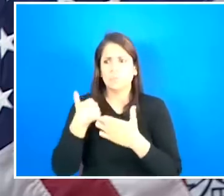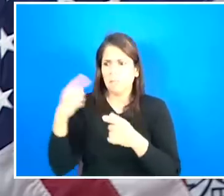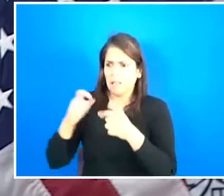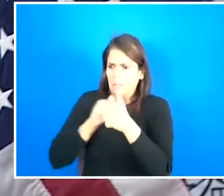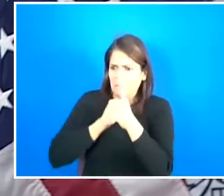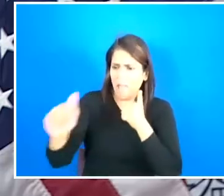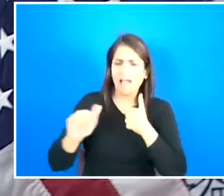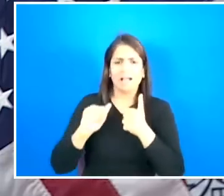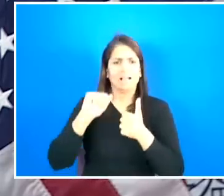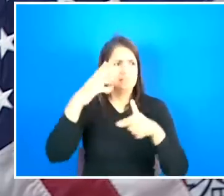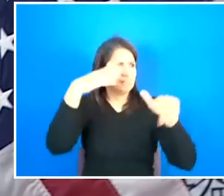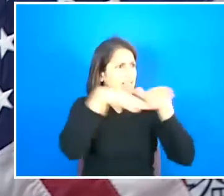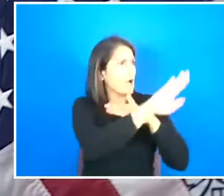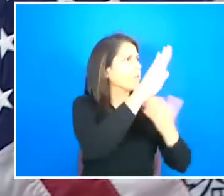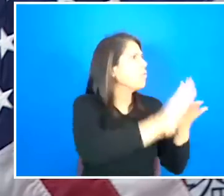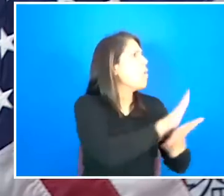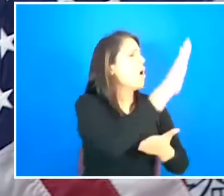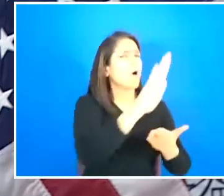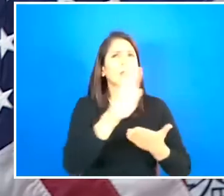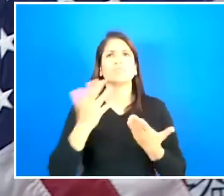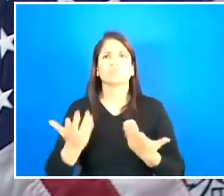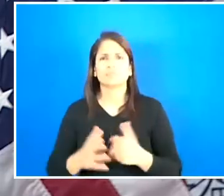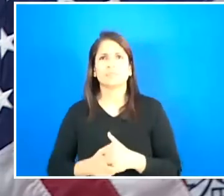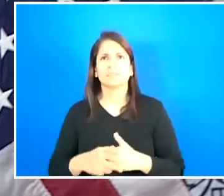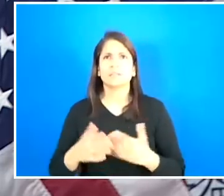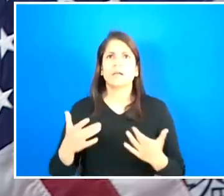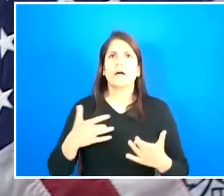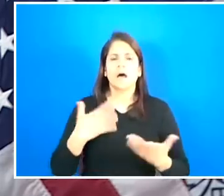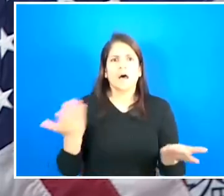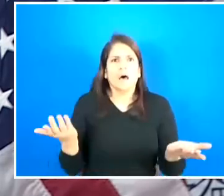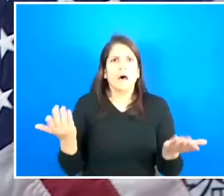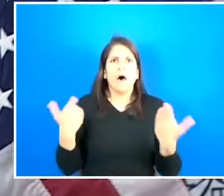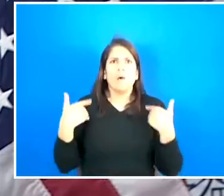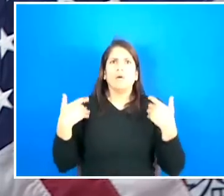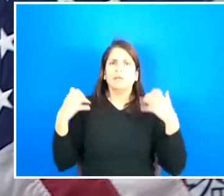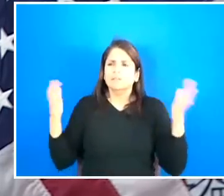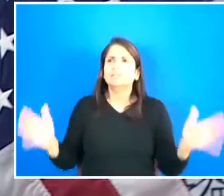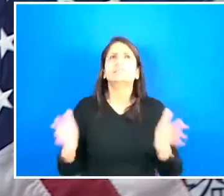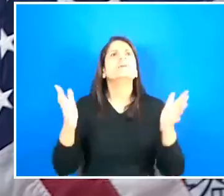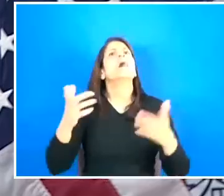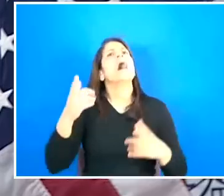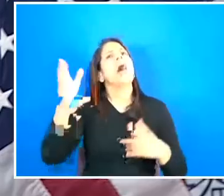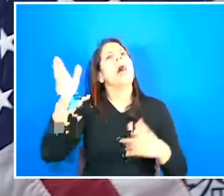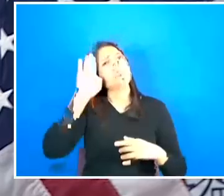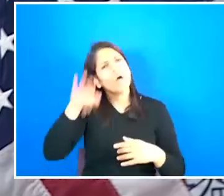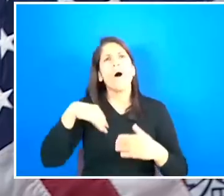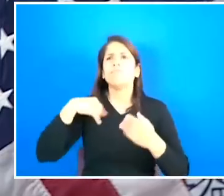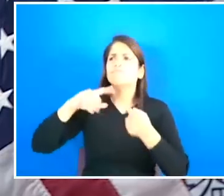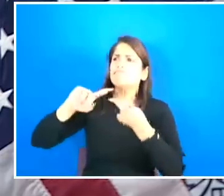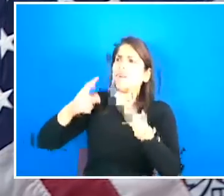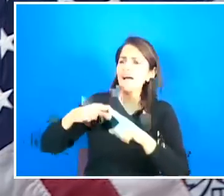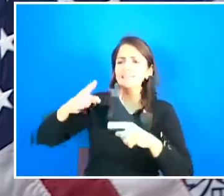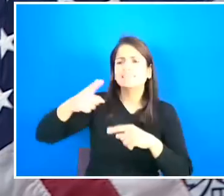THINK WHEN THEY GO OUT TO PARKS AND ALL THEY STILL HAVE A TENDENCY TO WANT TO GATHER TOGETHER. THAT'S ALL